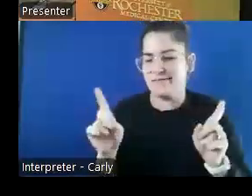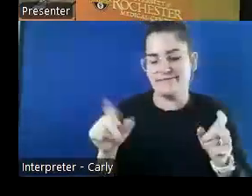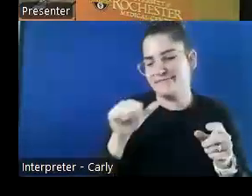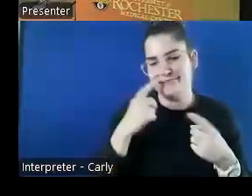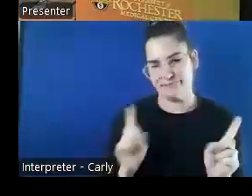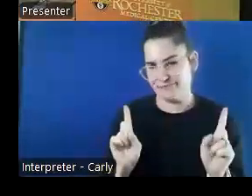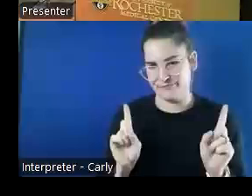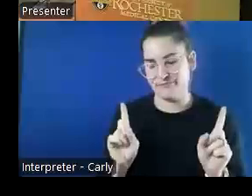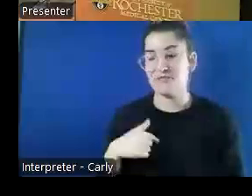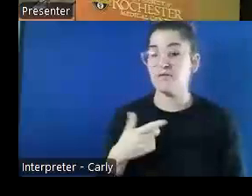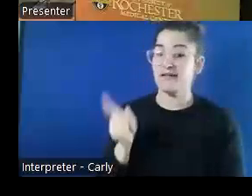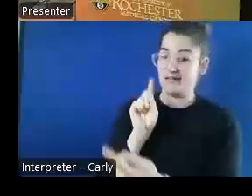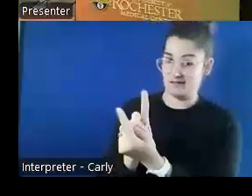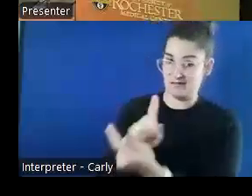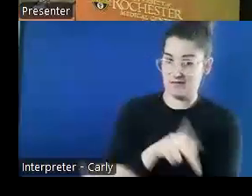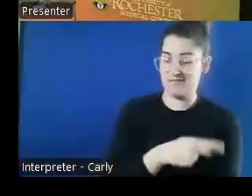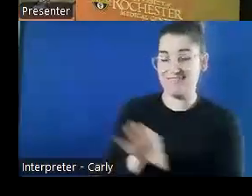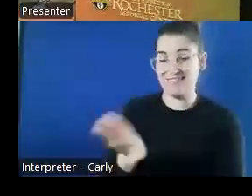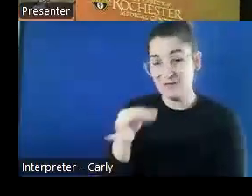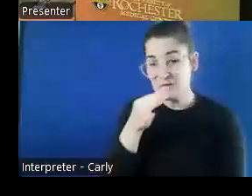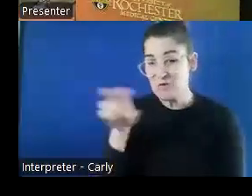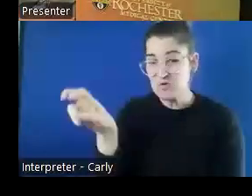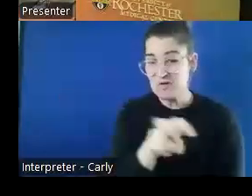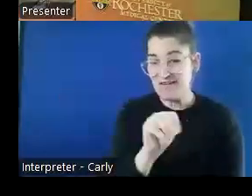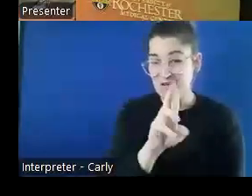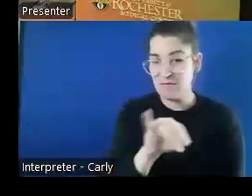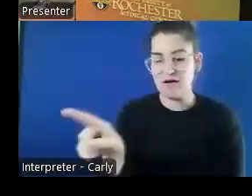I was like look you know transport's almost here all these things the patient just blew up in my